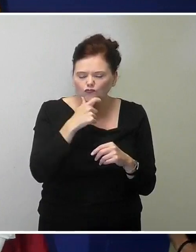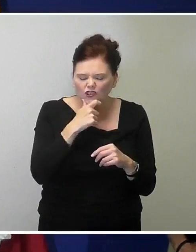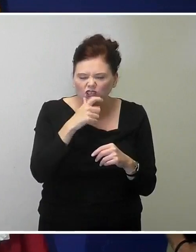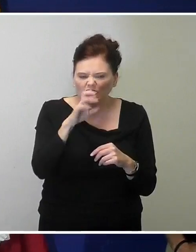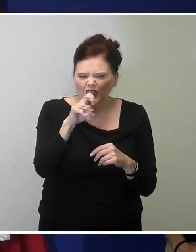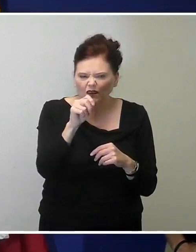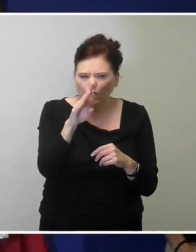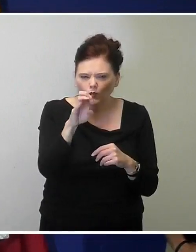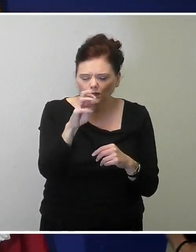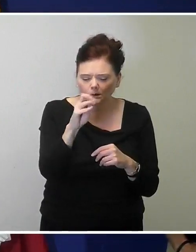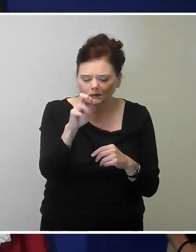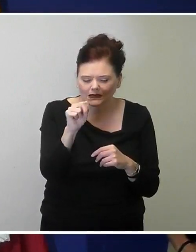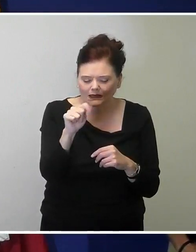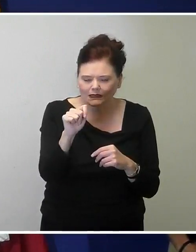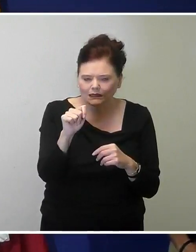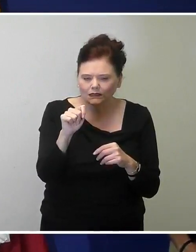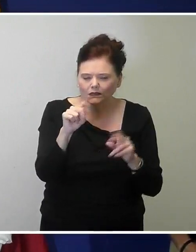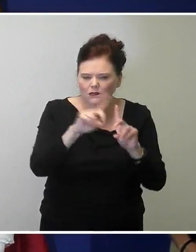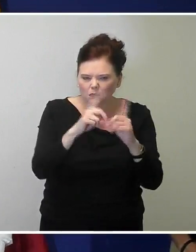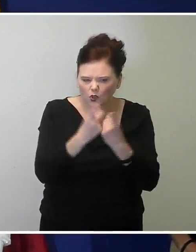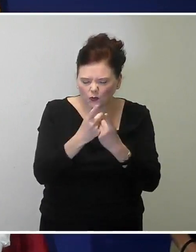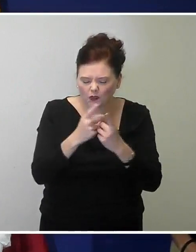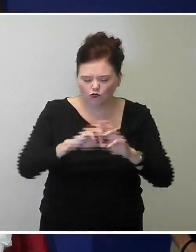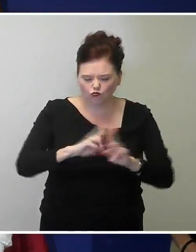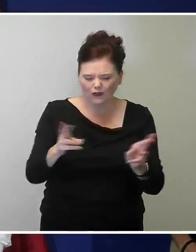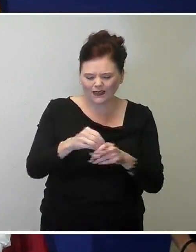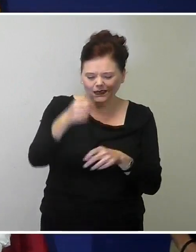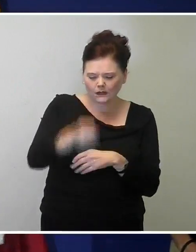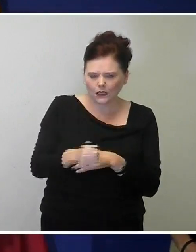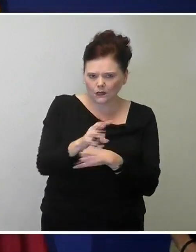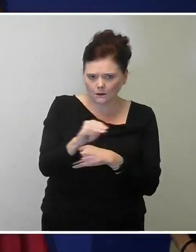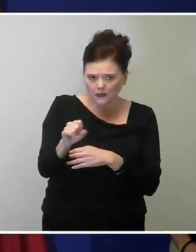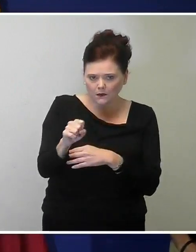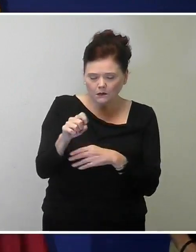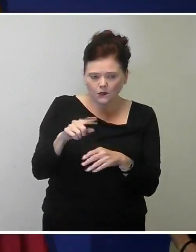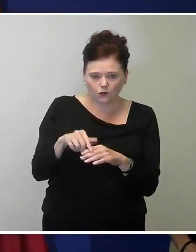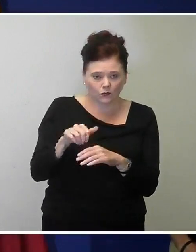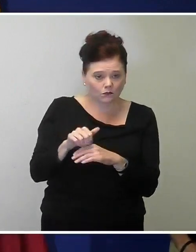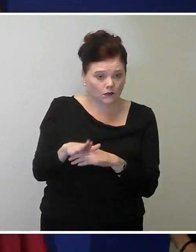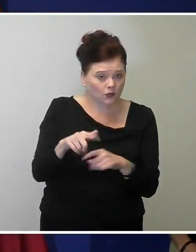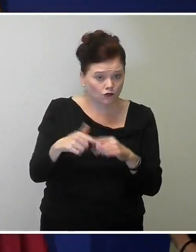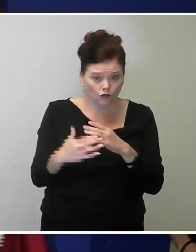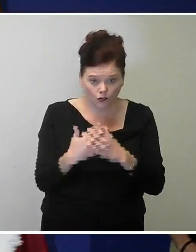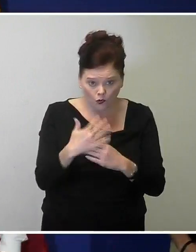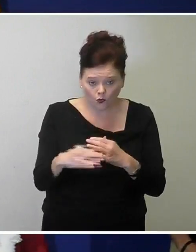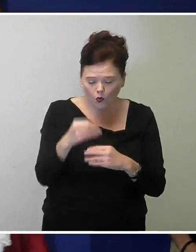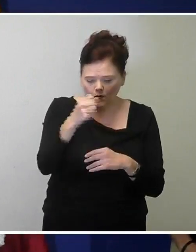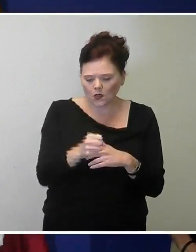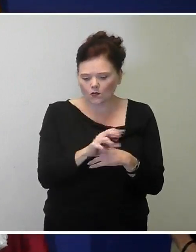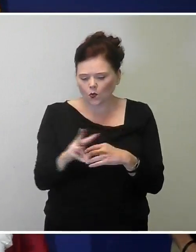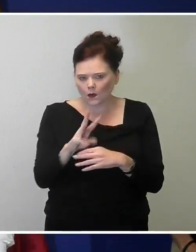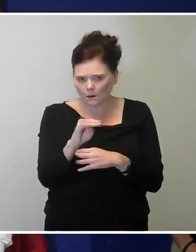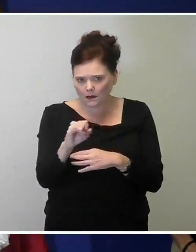PATROL, MISSISSIPPI OFFICE OF HOMELAND SECURITY, AGENTS, AS WELL AS, COMMERCIAL TRUCK AND ENFORCEMENT DIVISION.